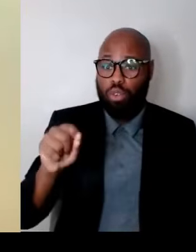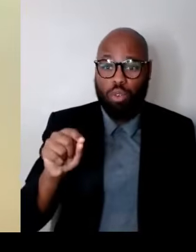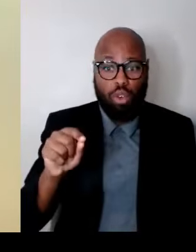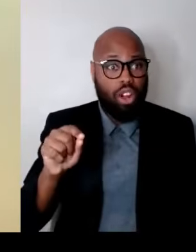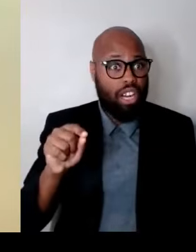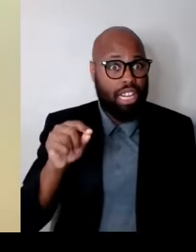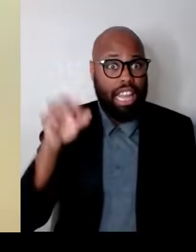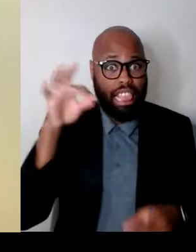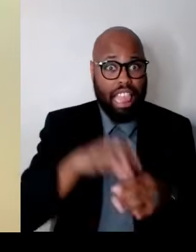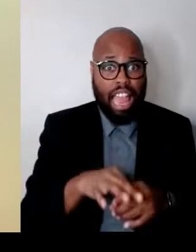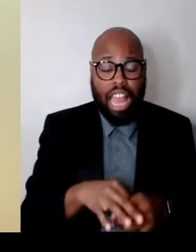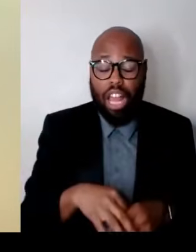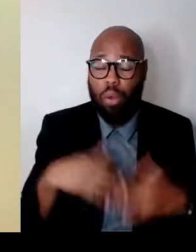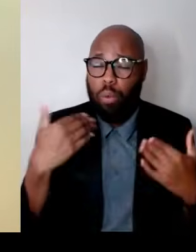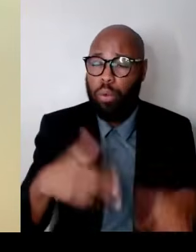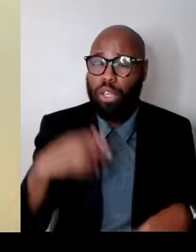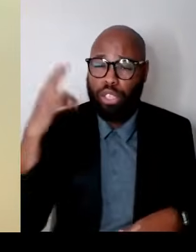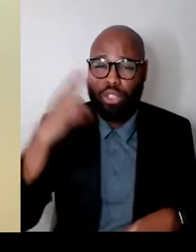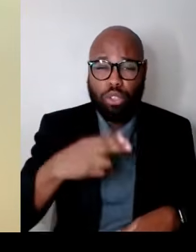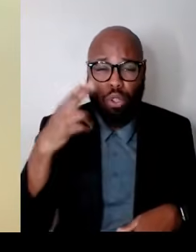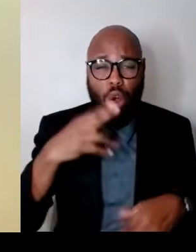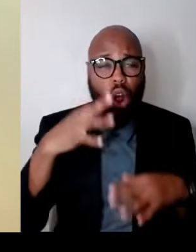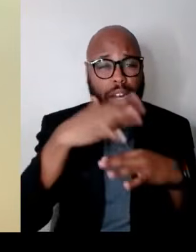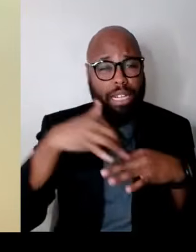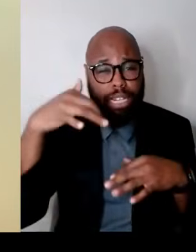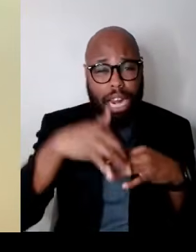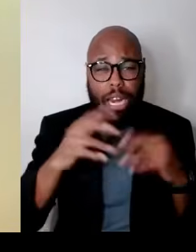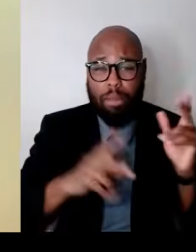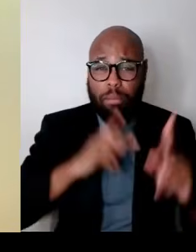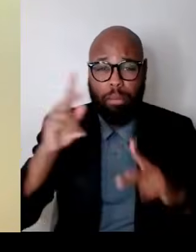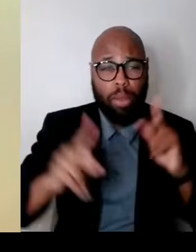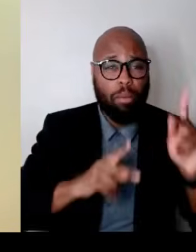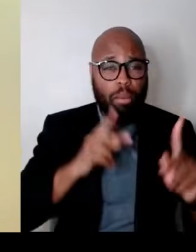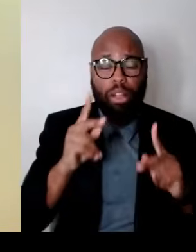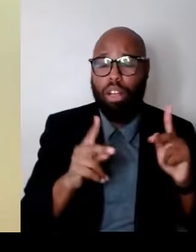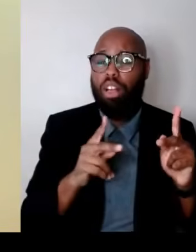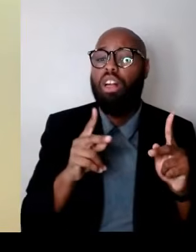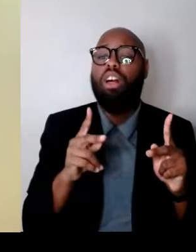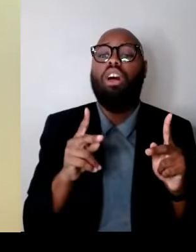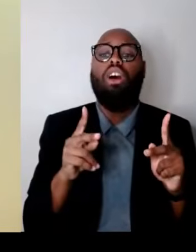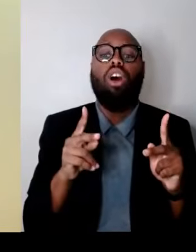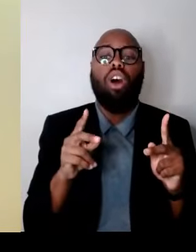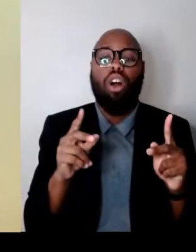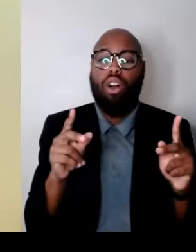huge, huge native vote alongside of all the others who came out